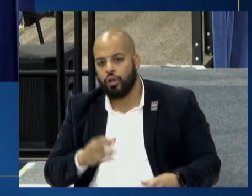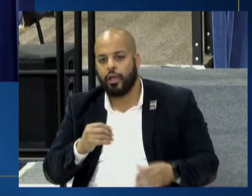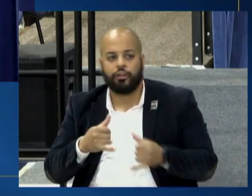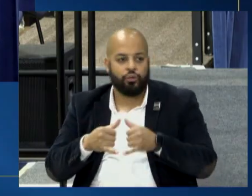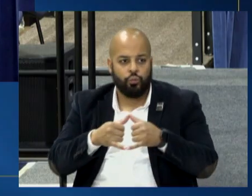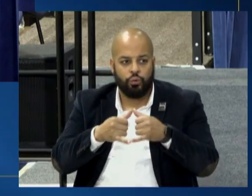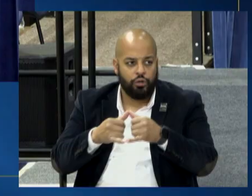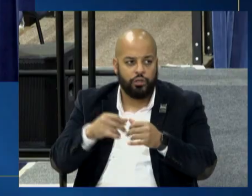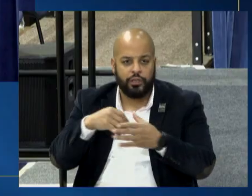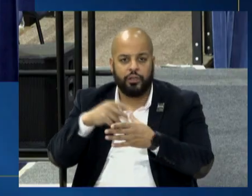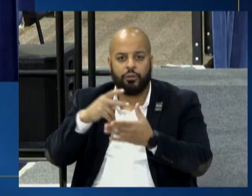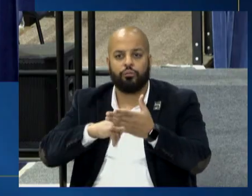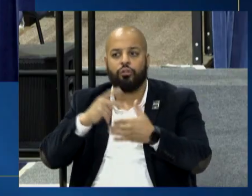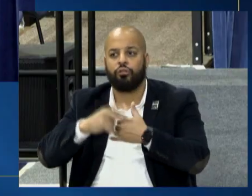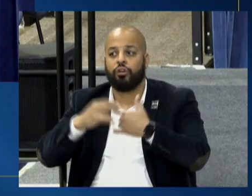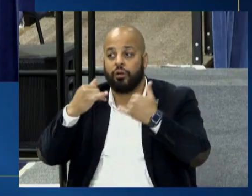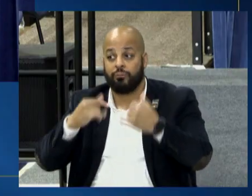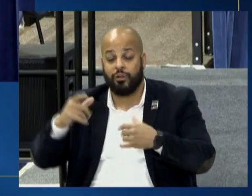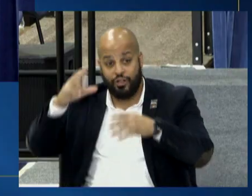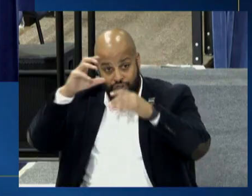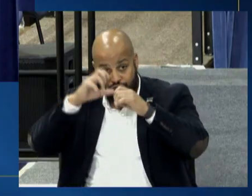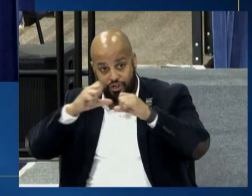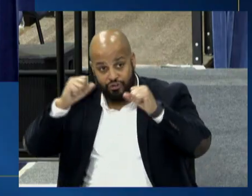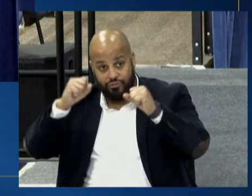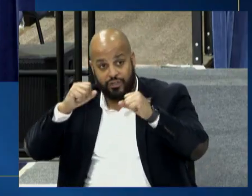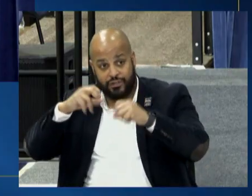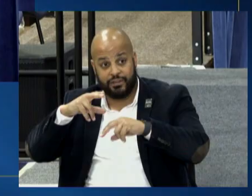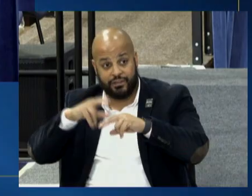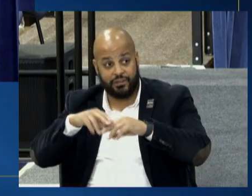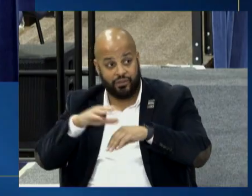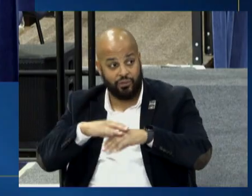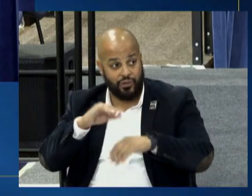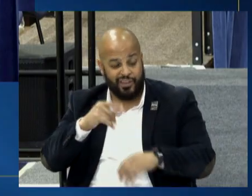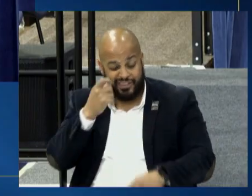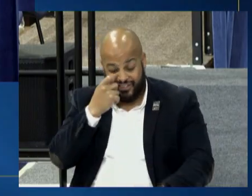where the president announced it himself down in New Orleans just a few weeks ago.